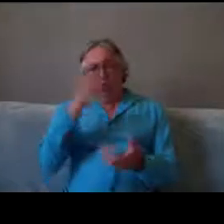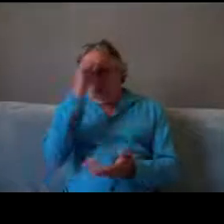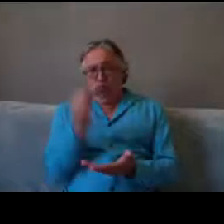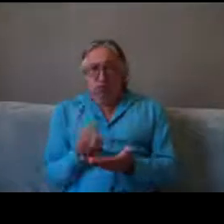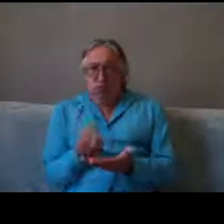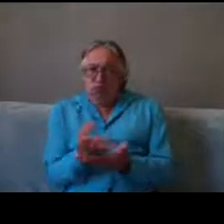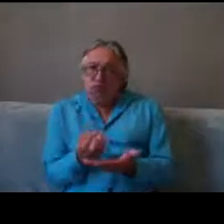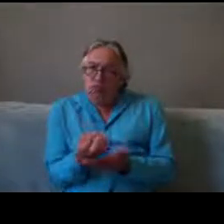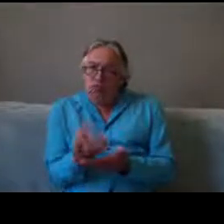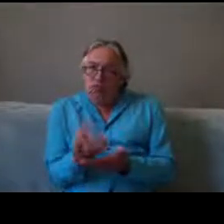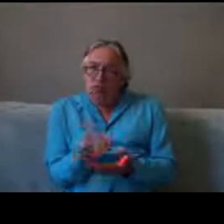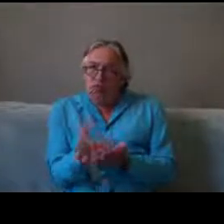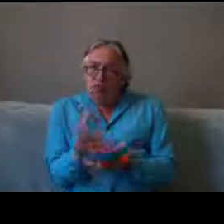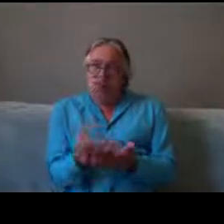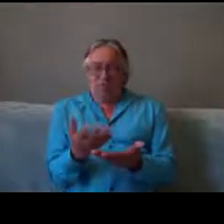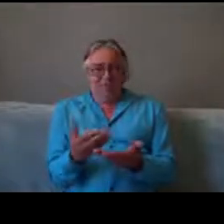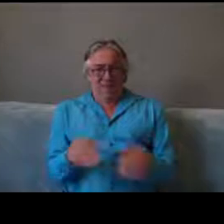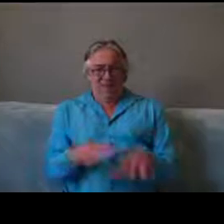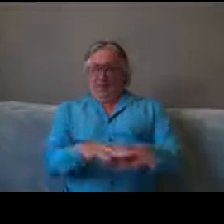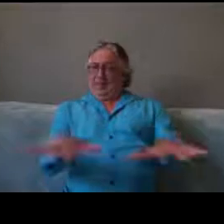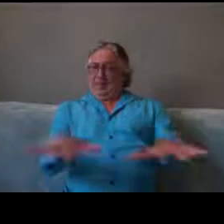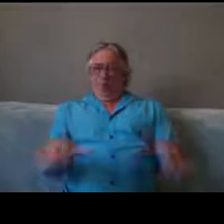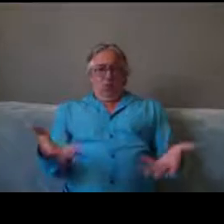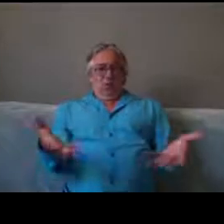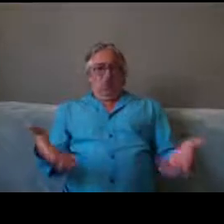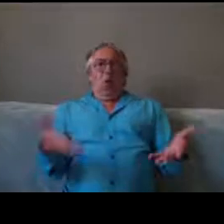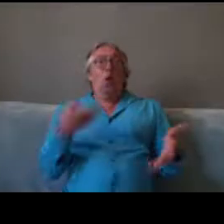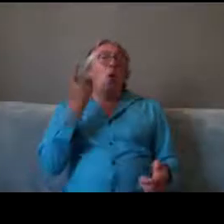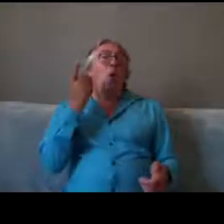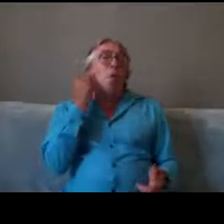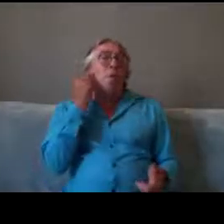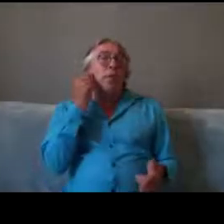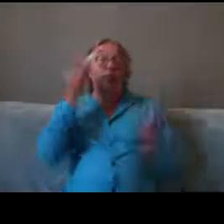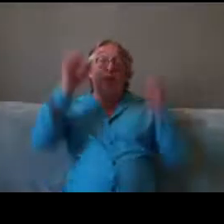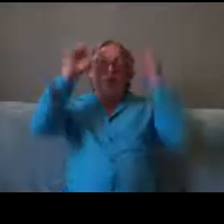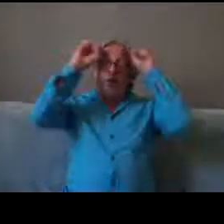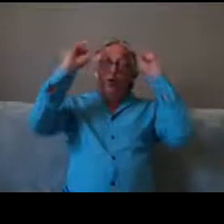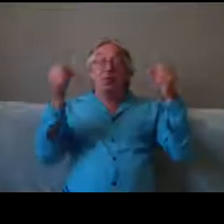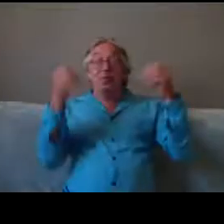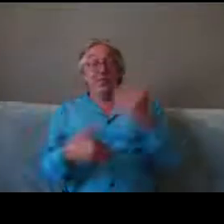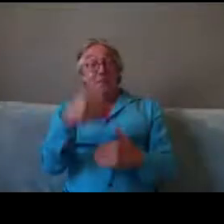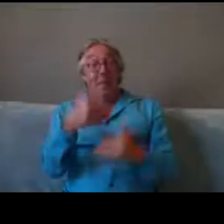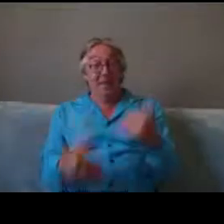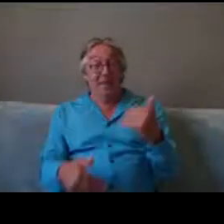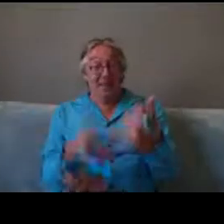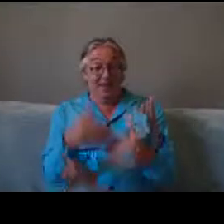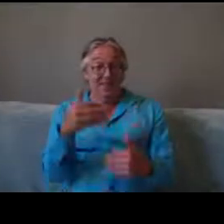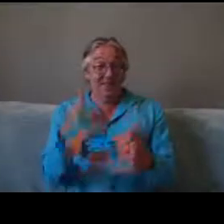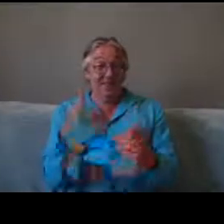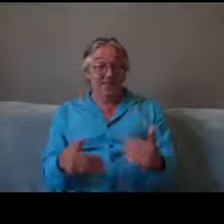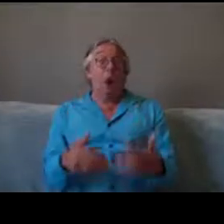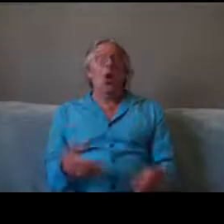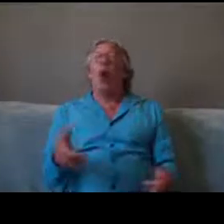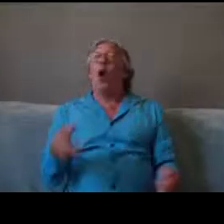who will speak to us and at the end, after questions and answers,